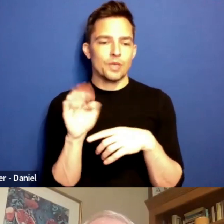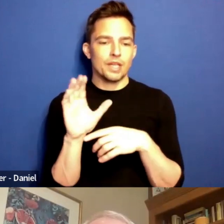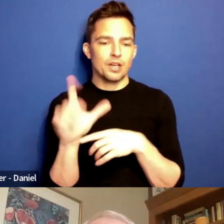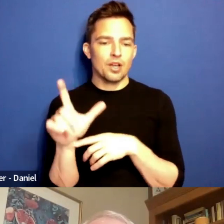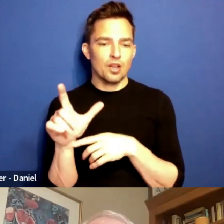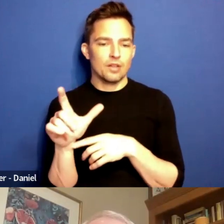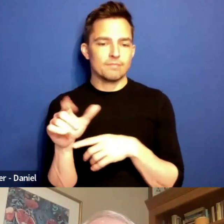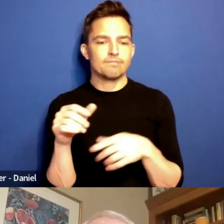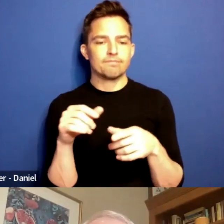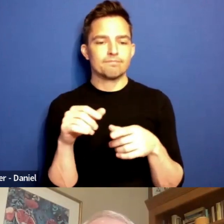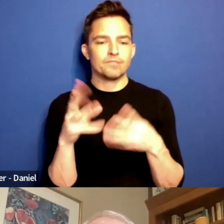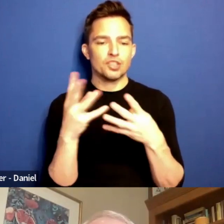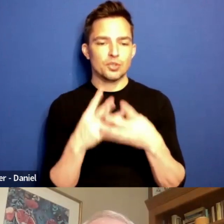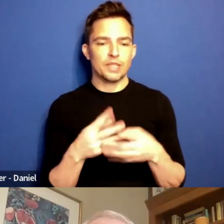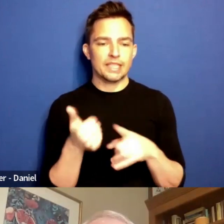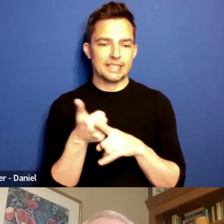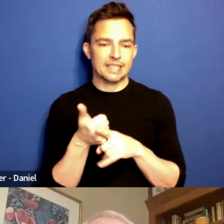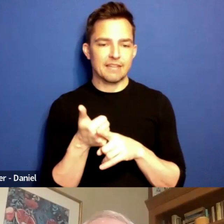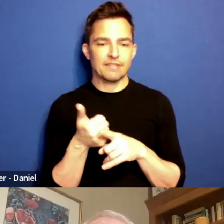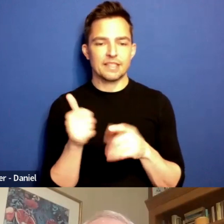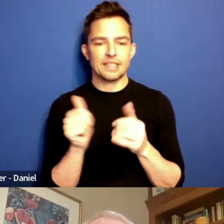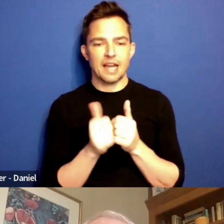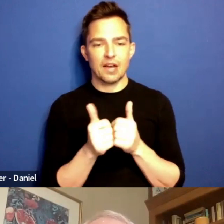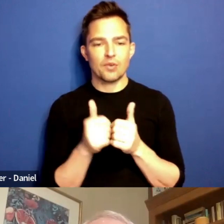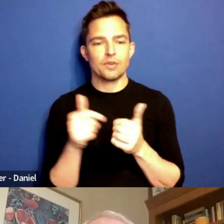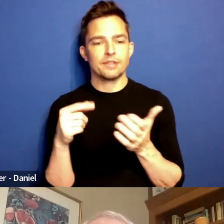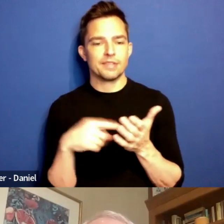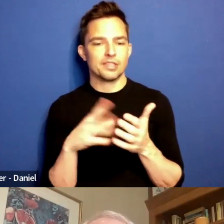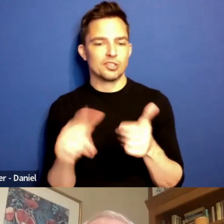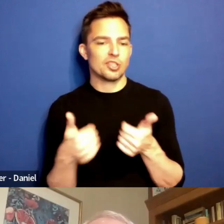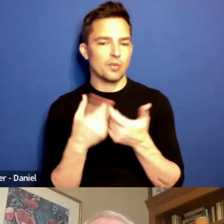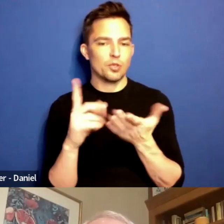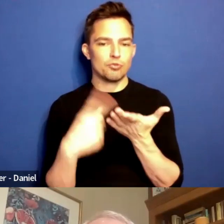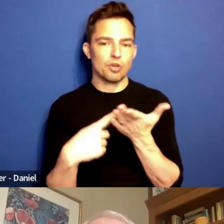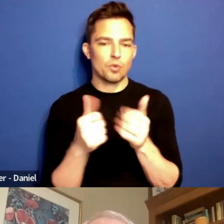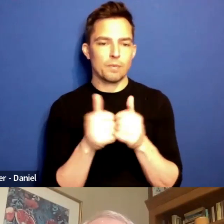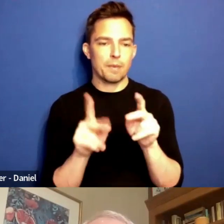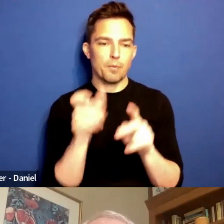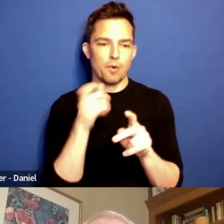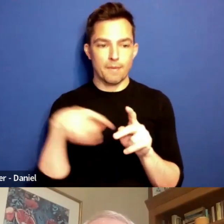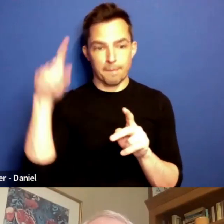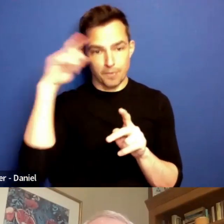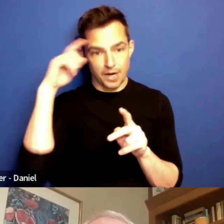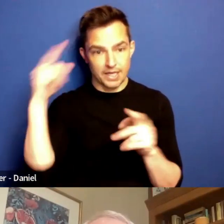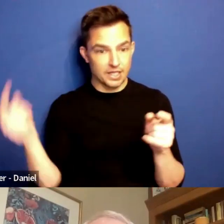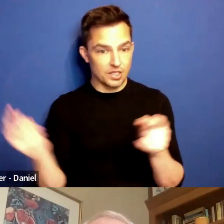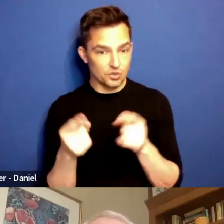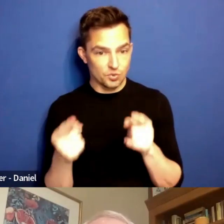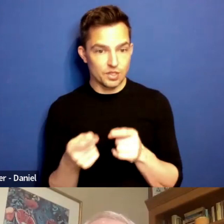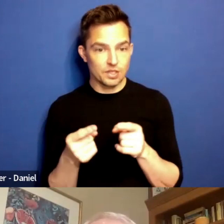screening and in itself is inherently challenging when you're talking to people who have brain injuries, in terms of their ability to recall, etc.